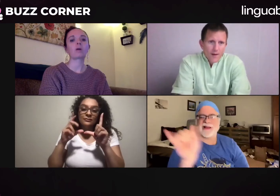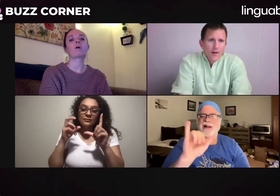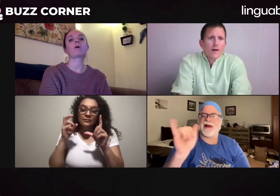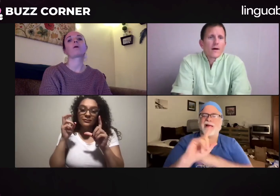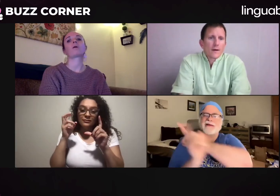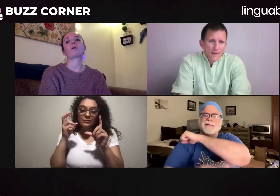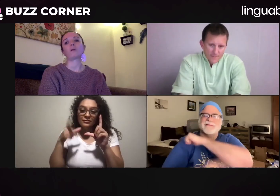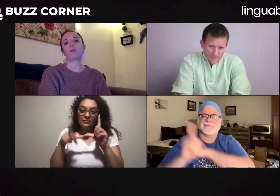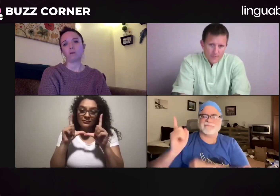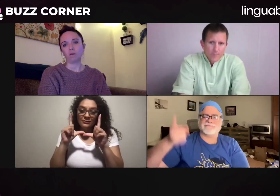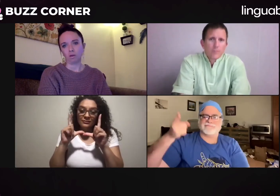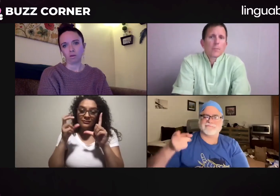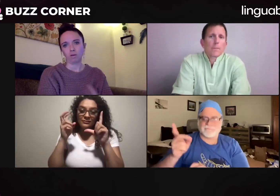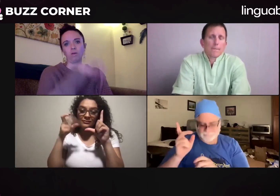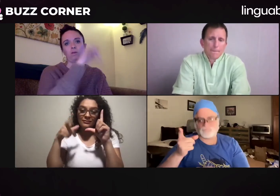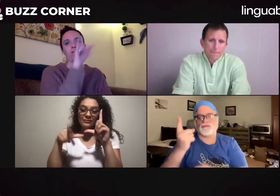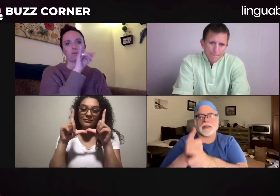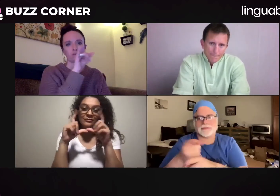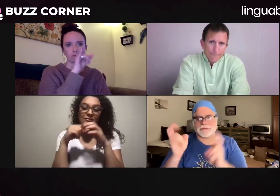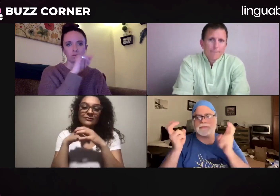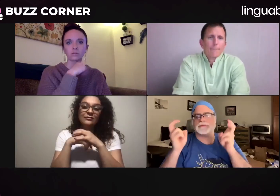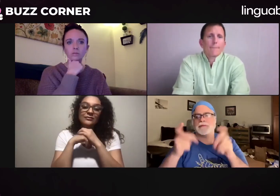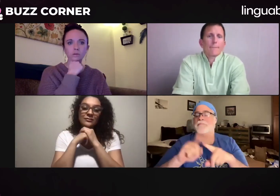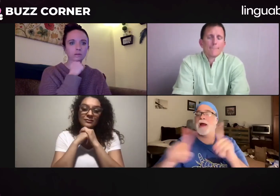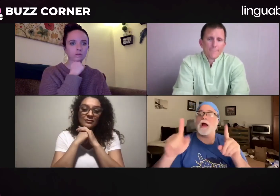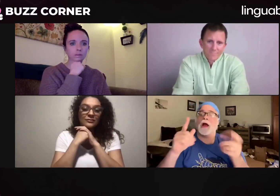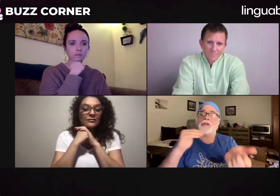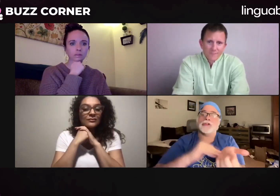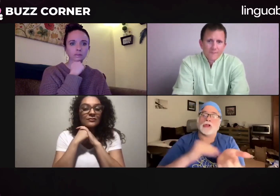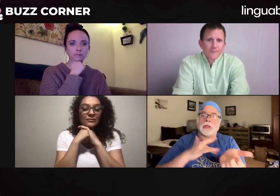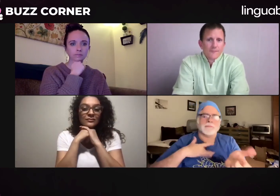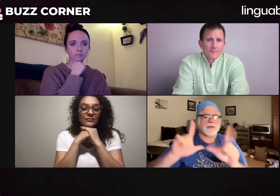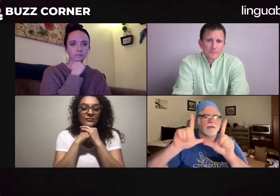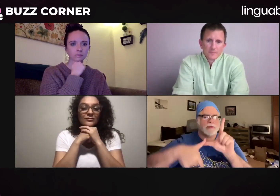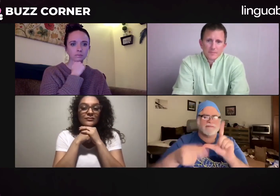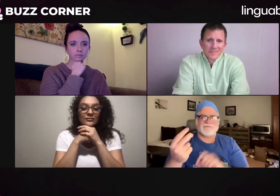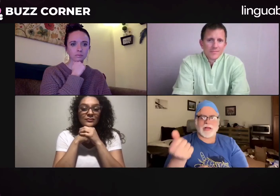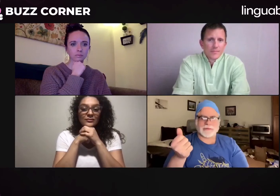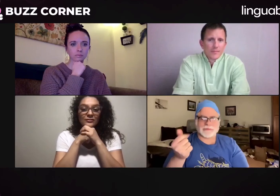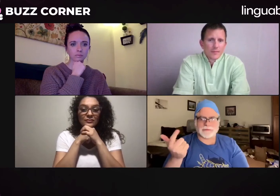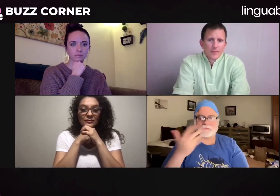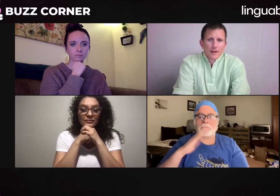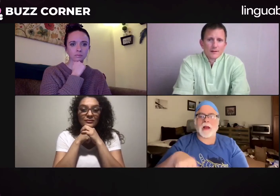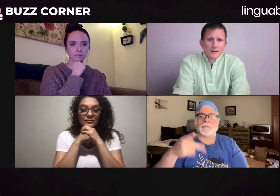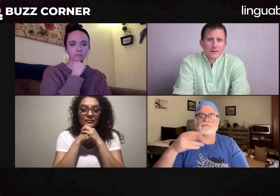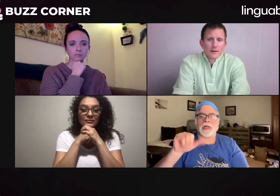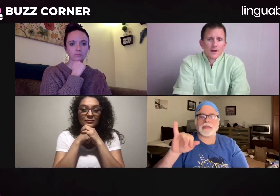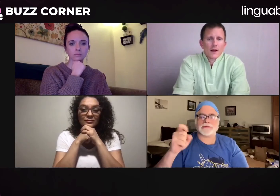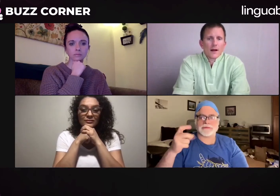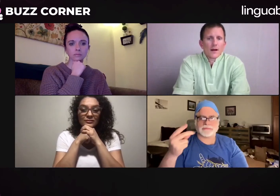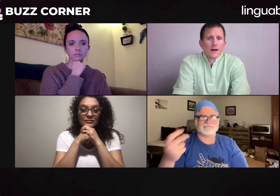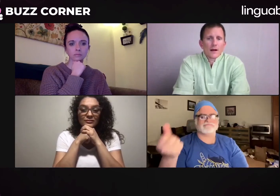and then there being some sort of like, oh, like a punitive thing or taking their certification away for bad practice.